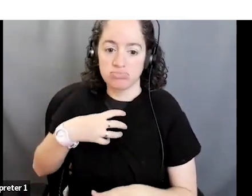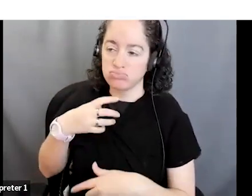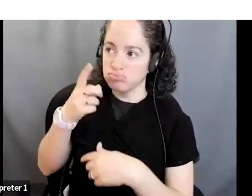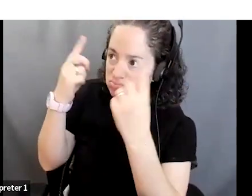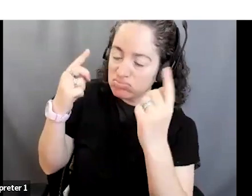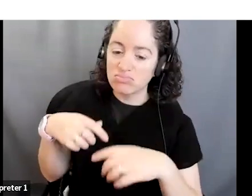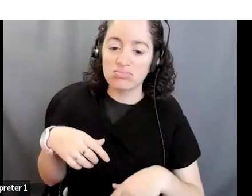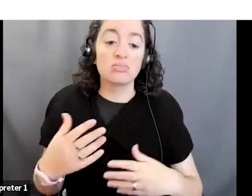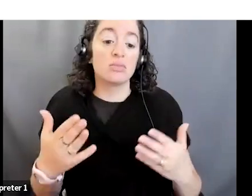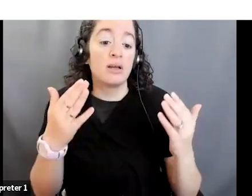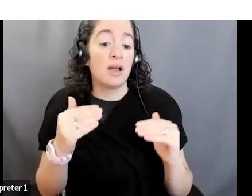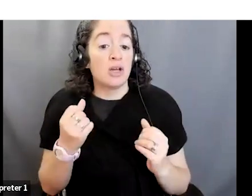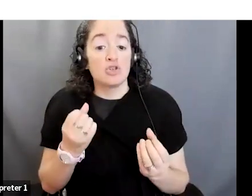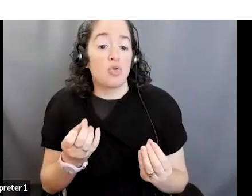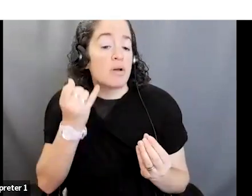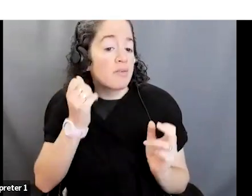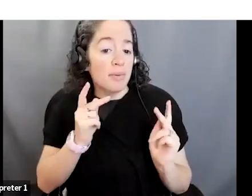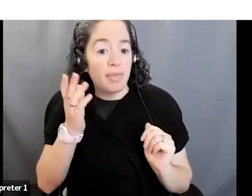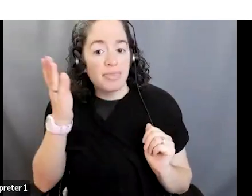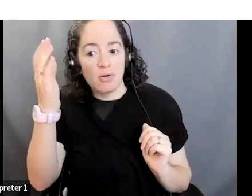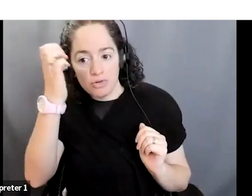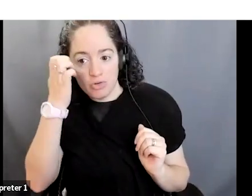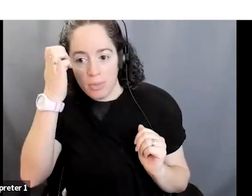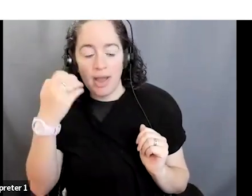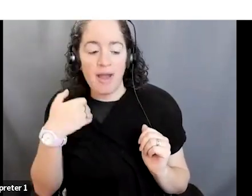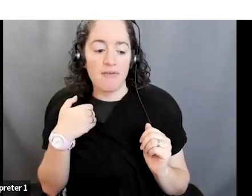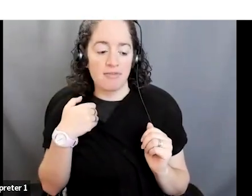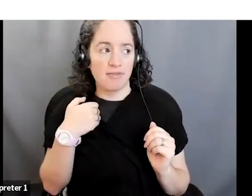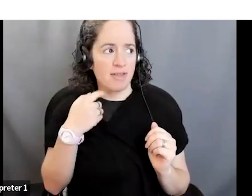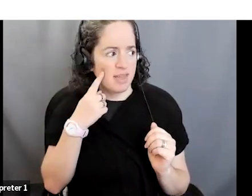have two million in global revenue